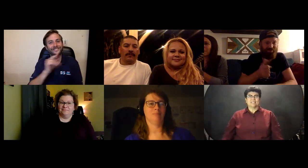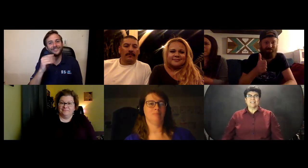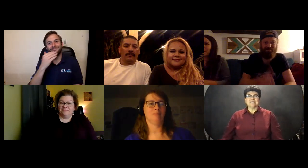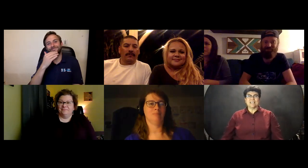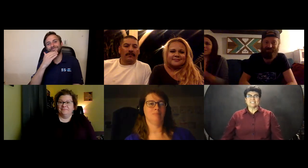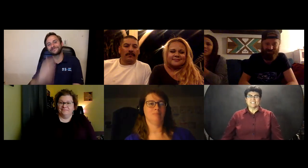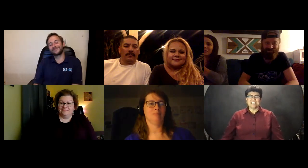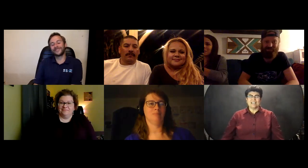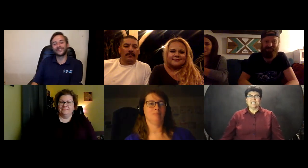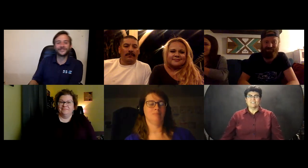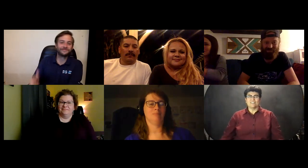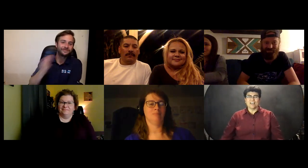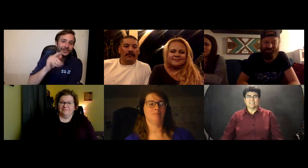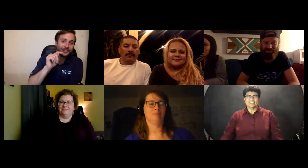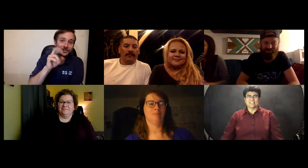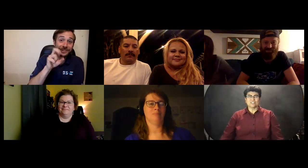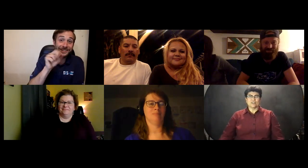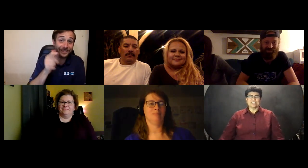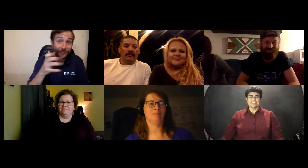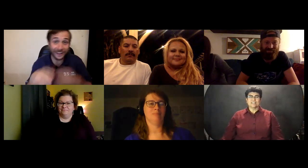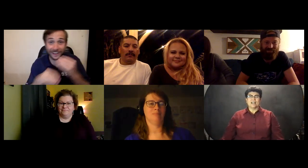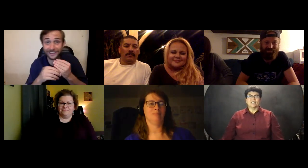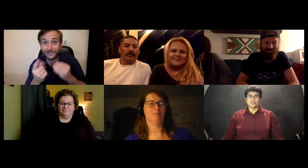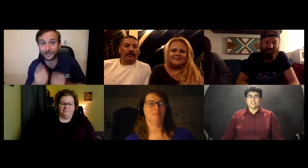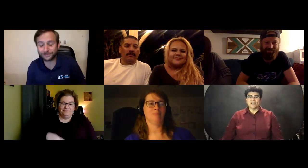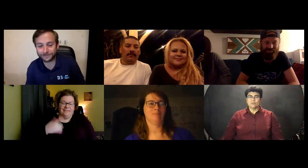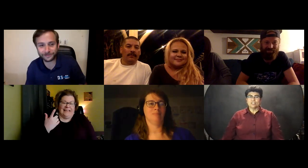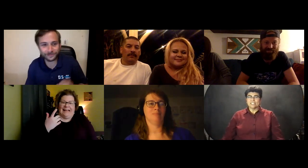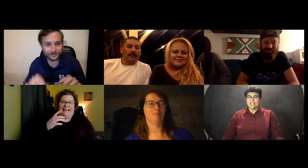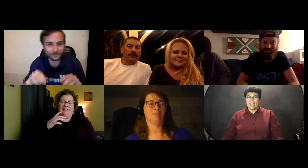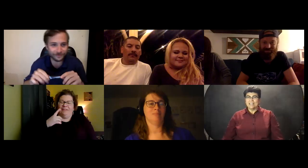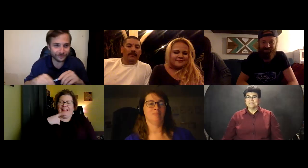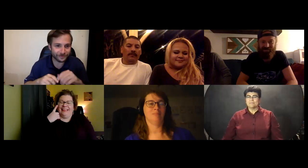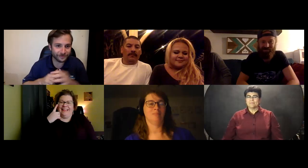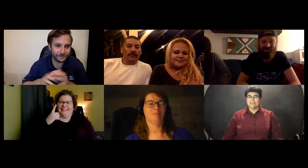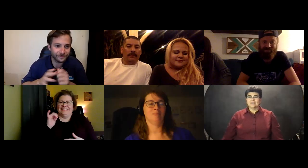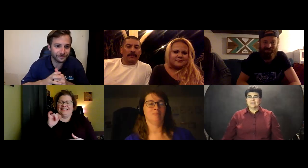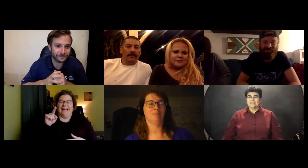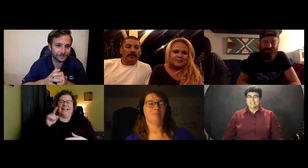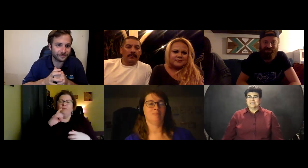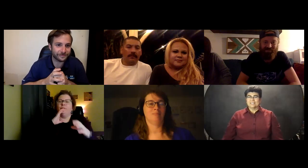that's excellent i love that that's great